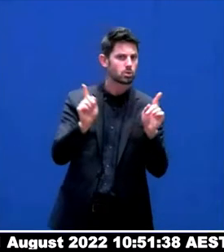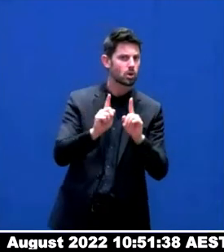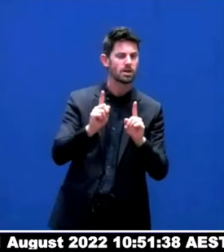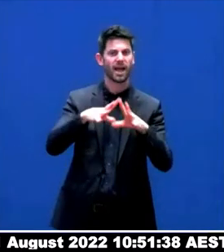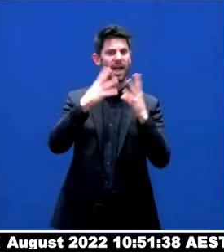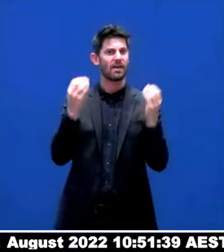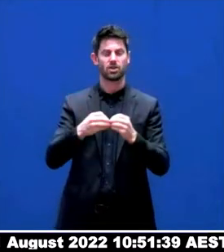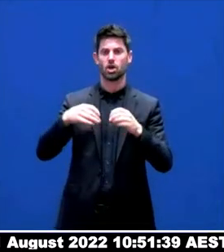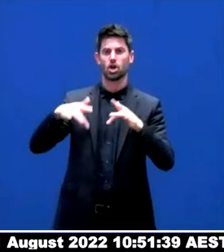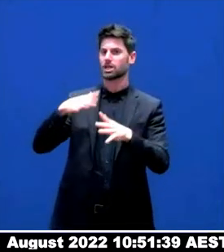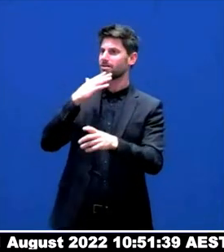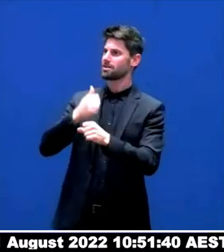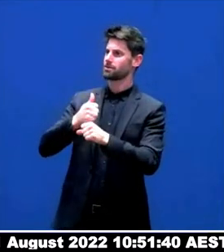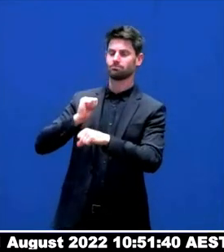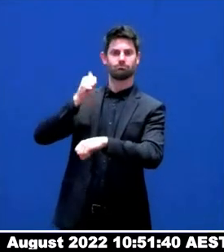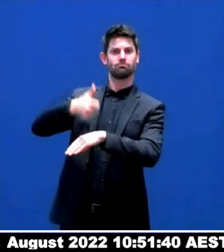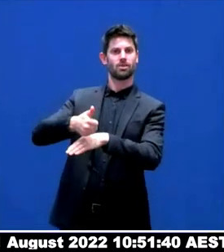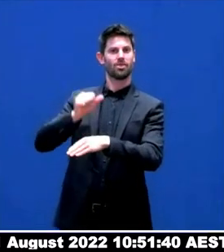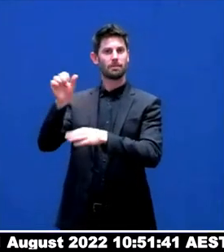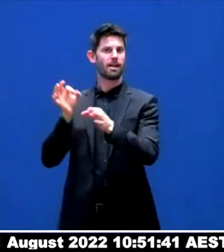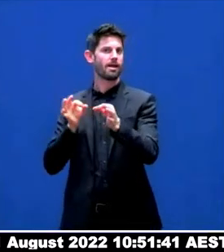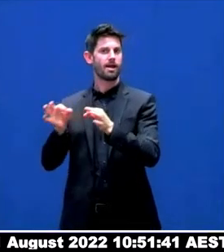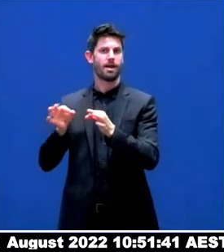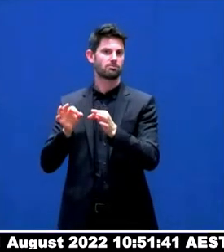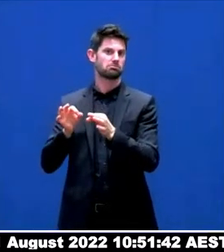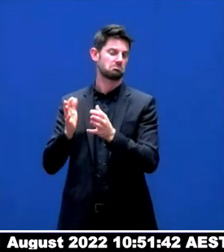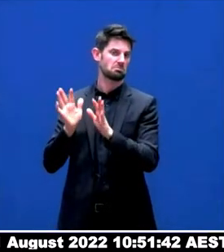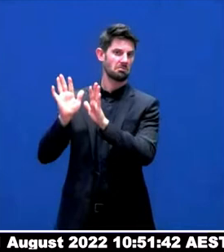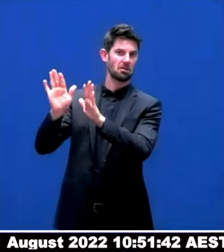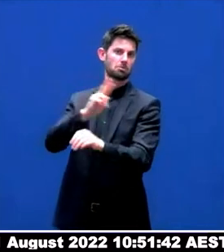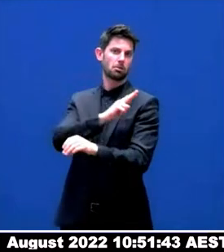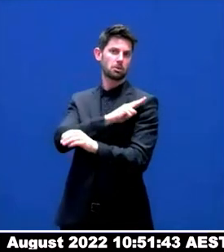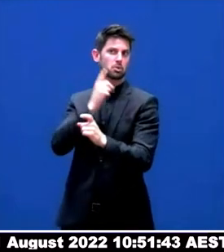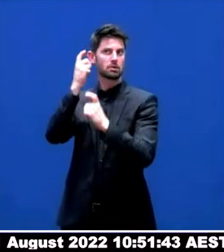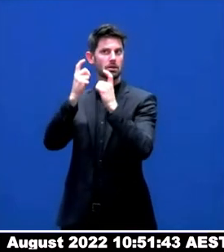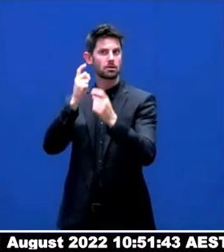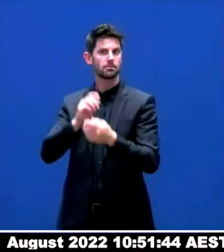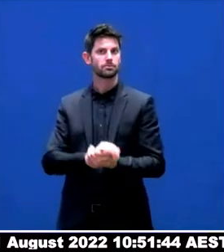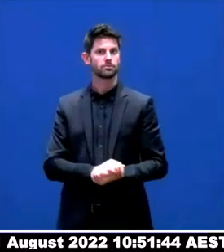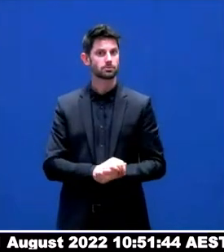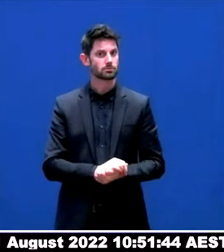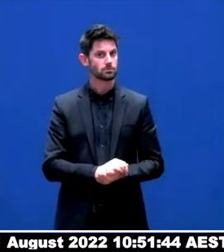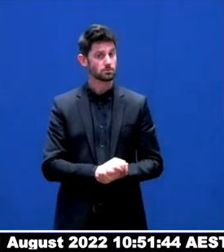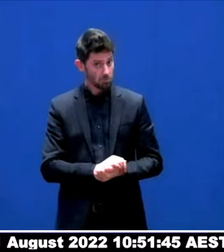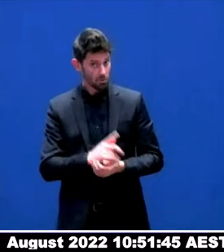still matters that the government - the Commonwealth Government would need to consider. MS EASTMAN: Would the Commonwealth be prepared to provide information to the